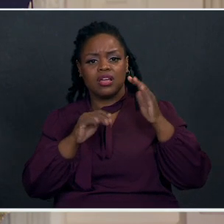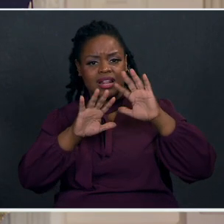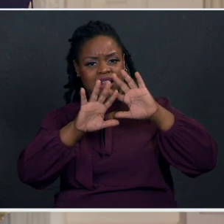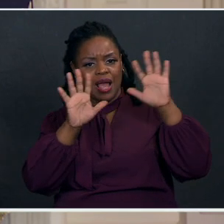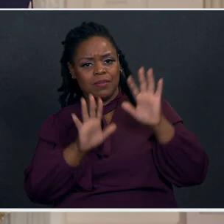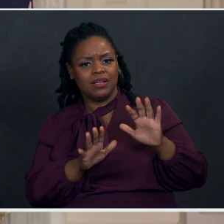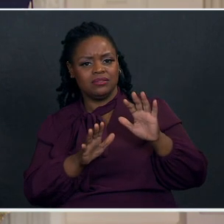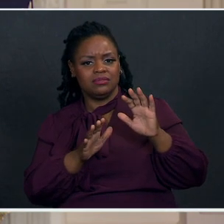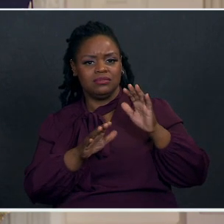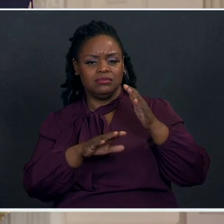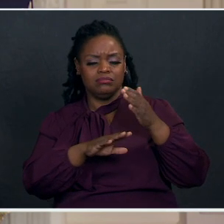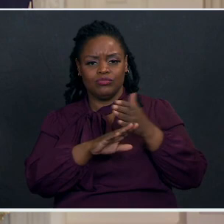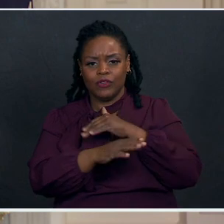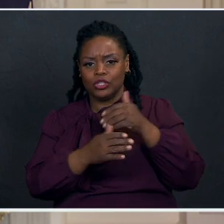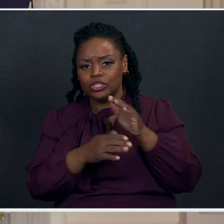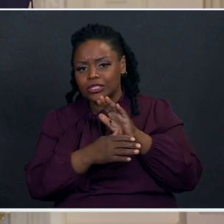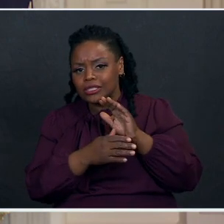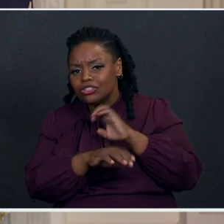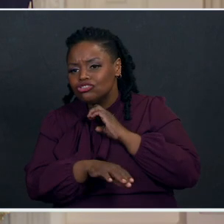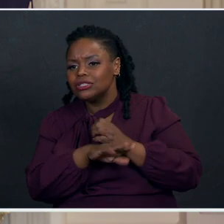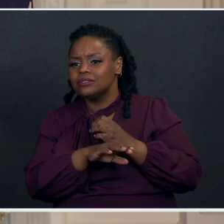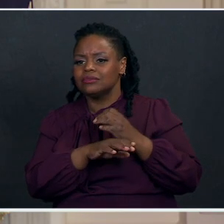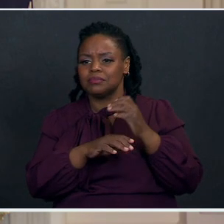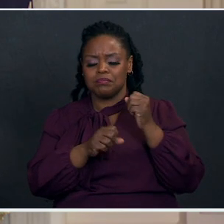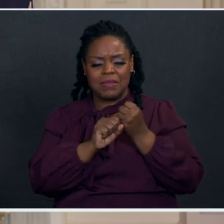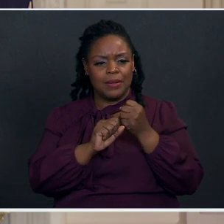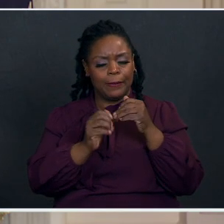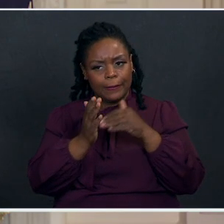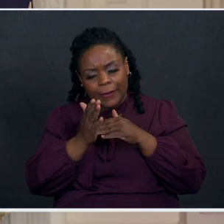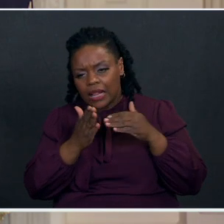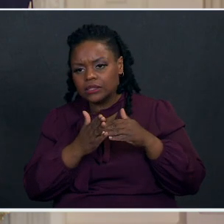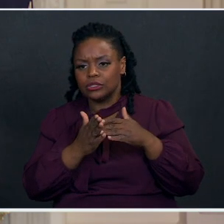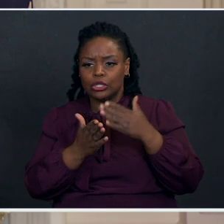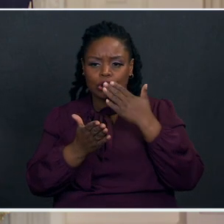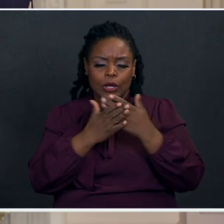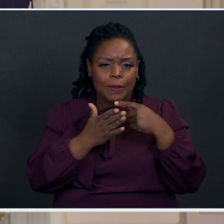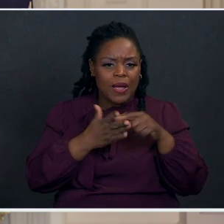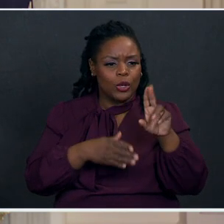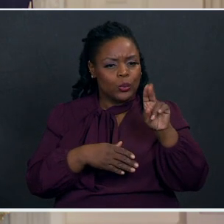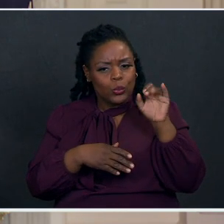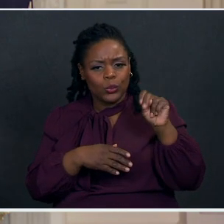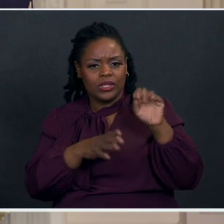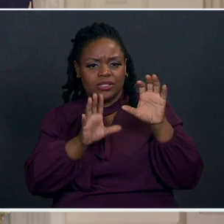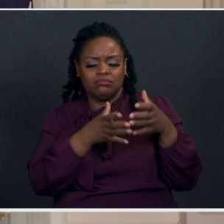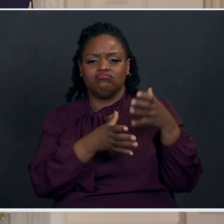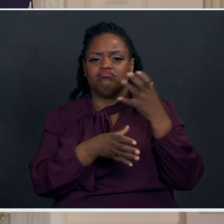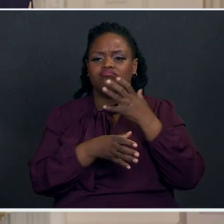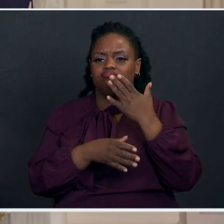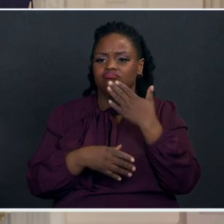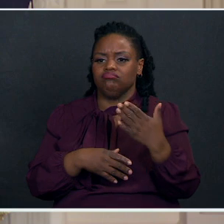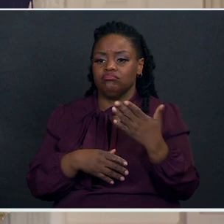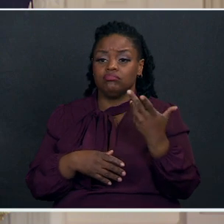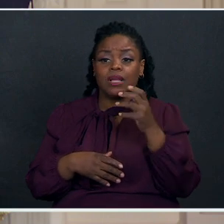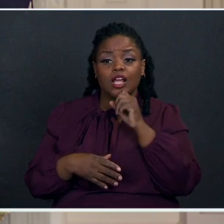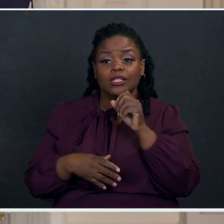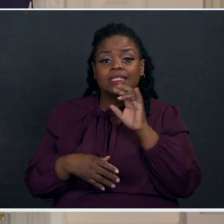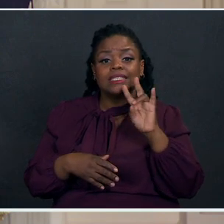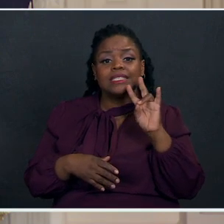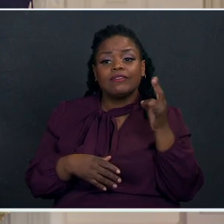millions of good-paying union jobs -- not 7, 8, 10, 12 dollars an hour, but prevailing wage and benefits.